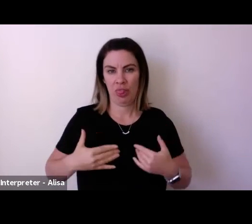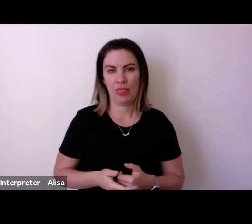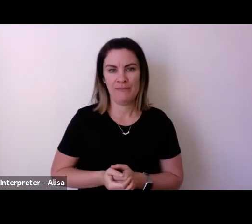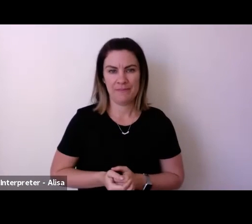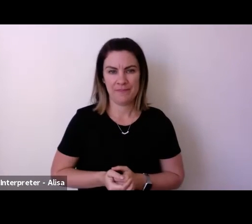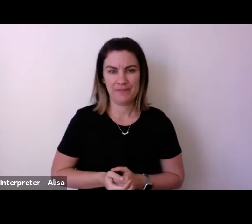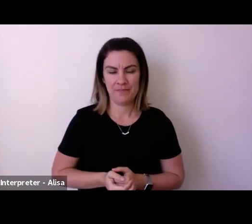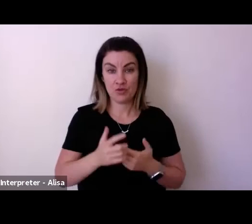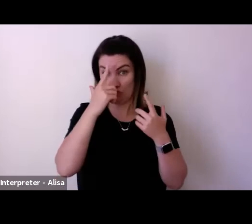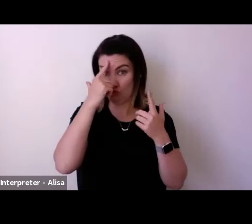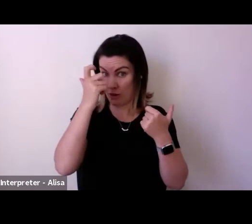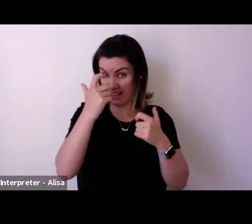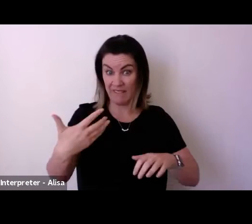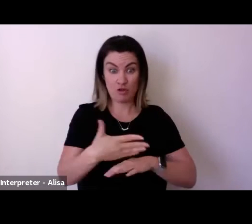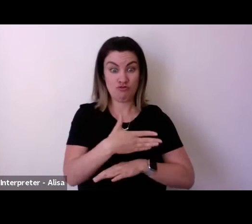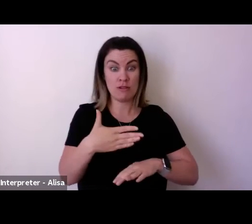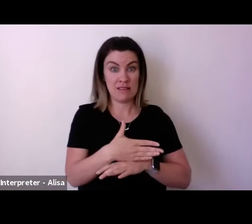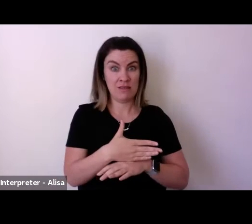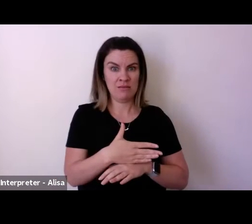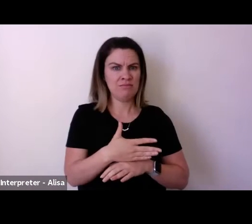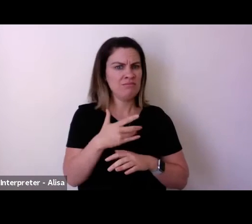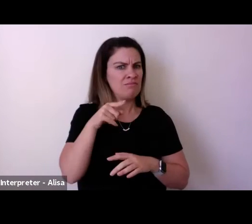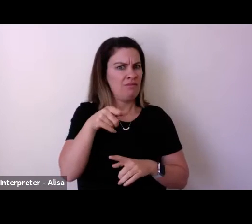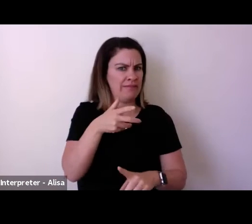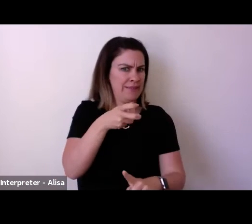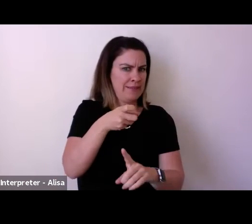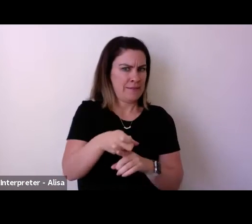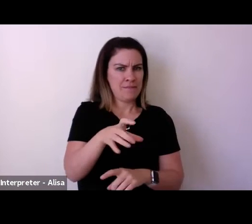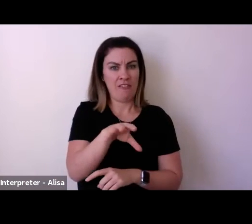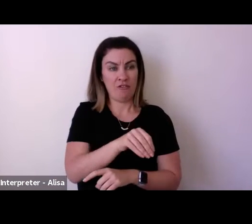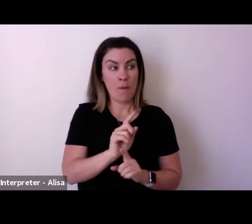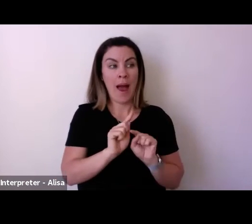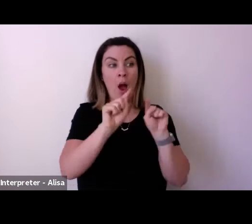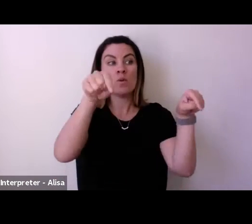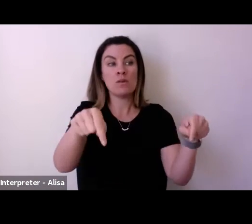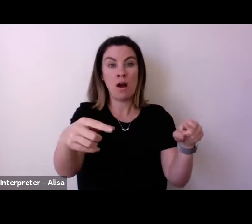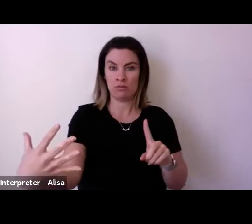have shaped as much by what happens outside the creative industries as inside them.